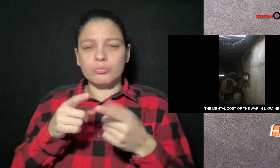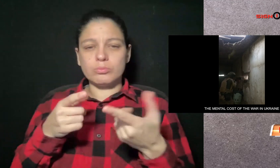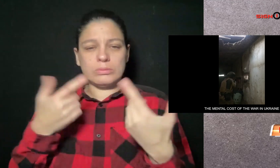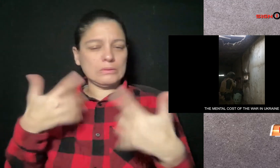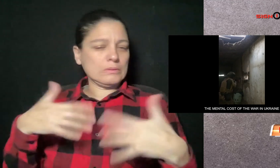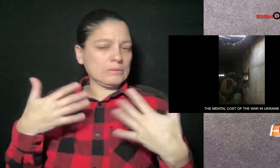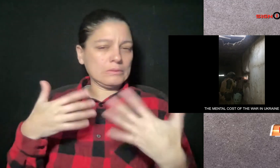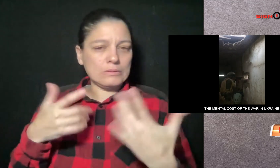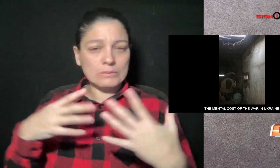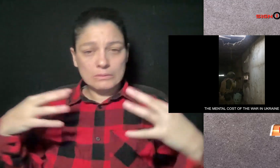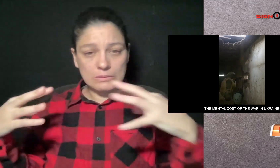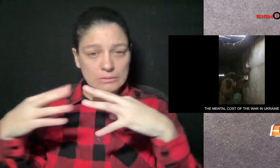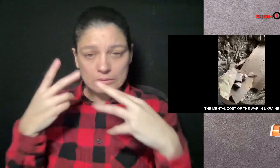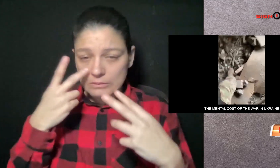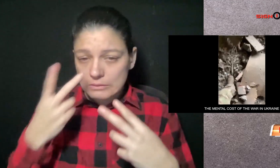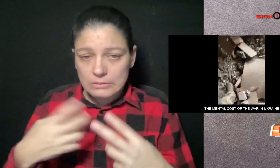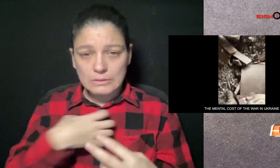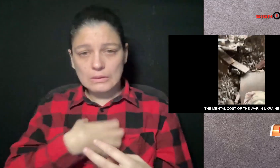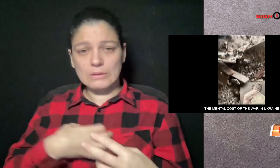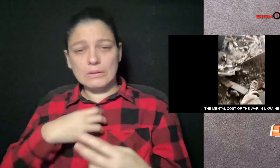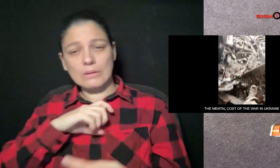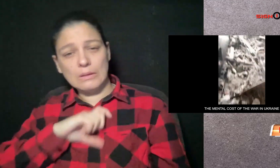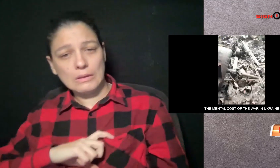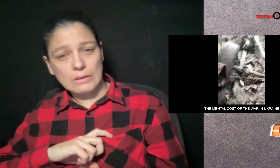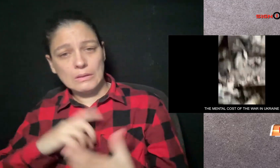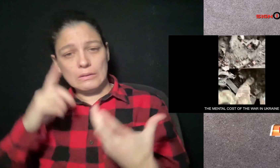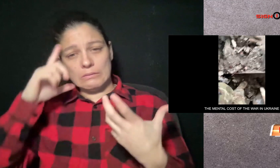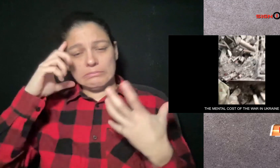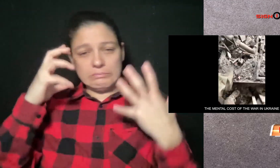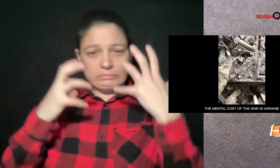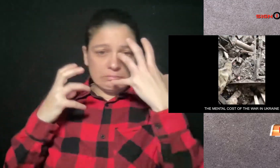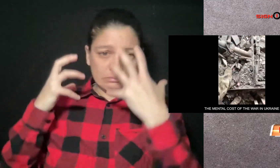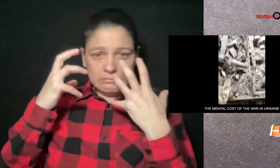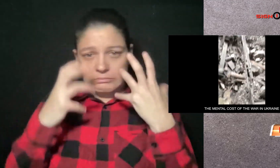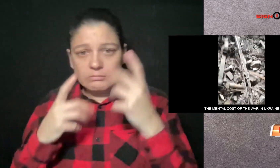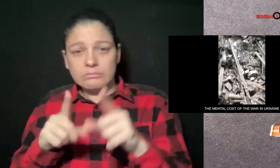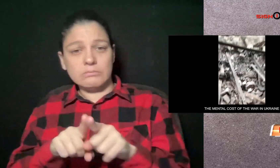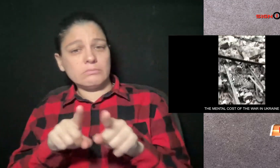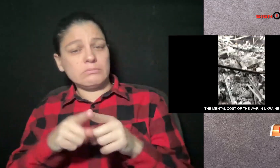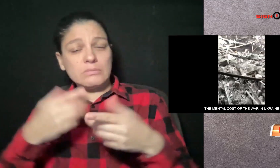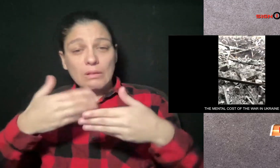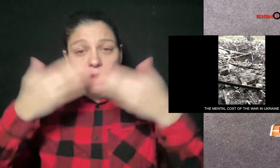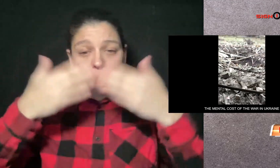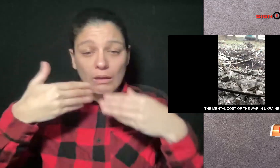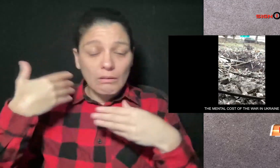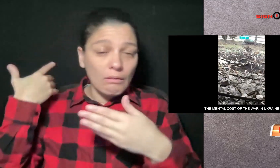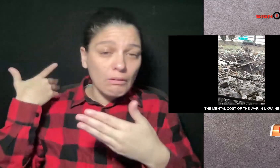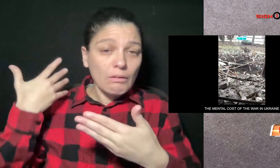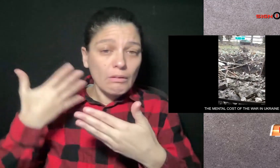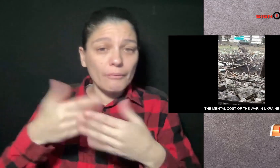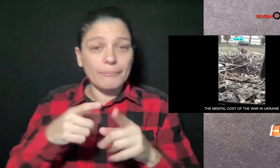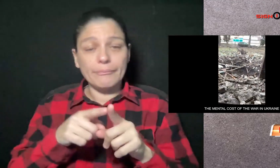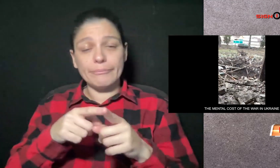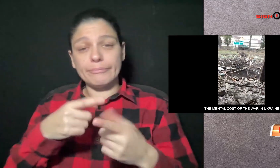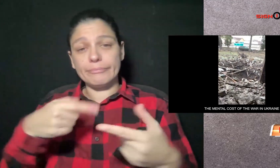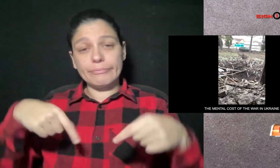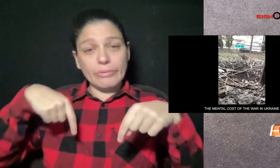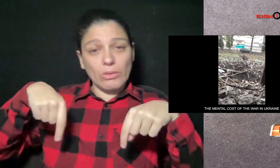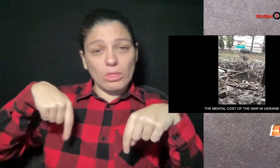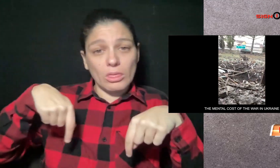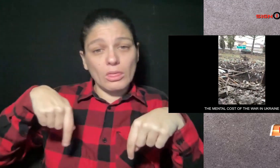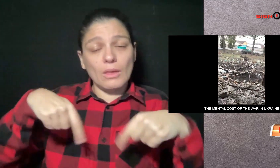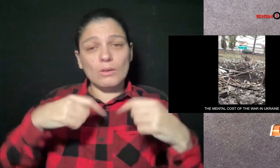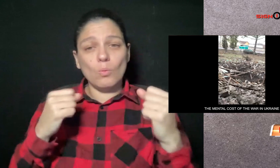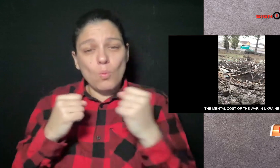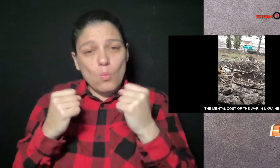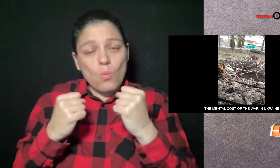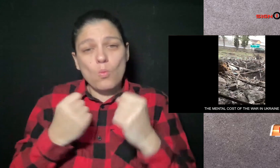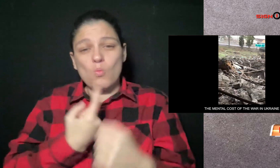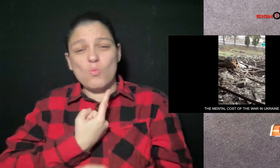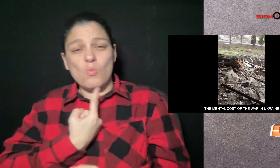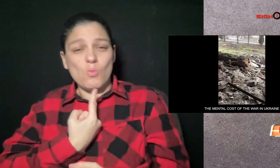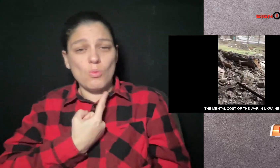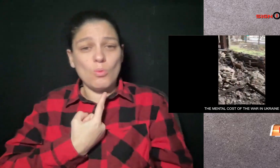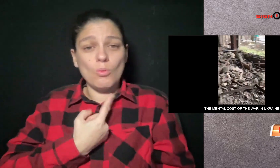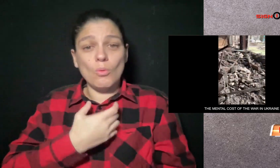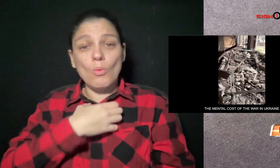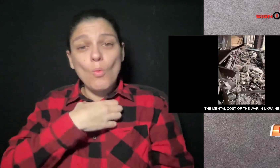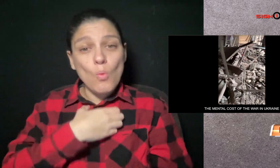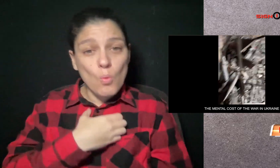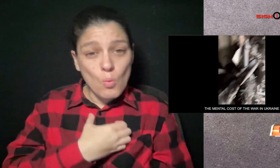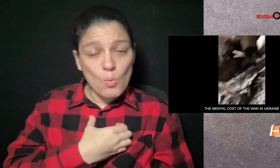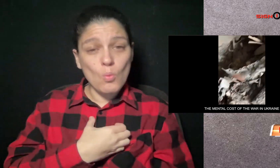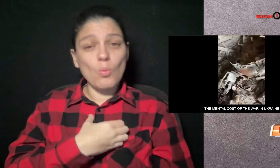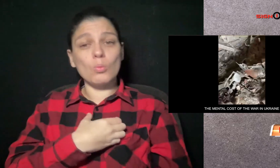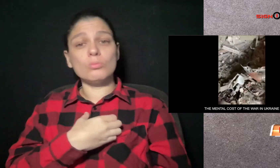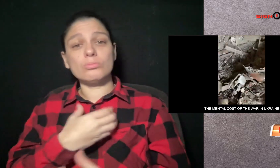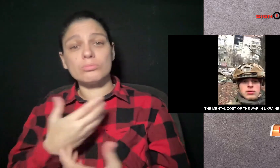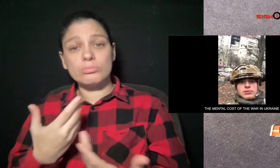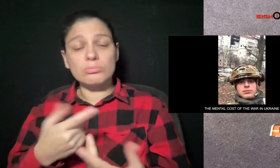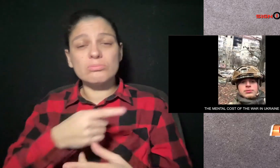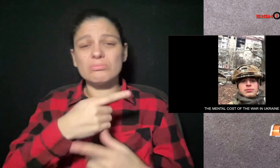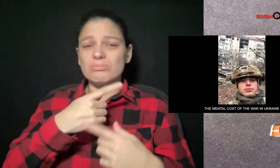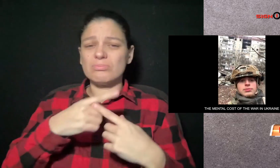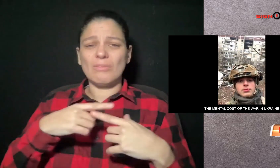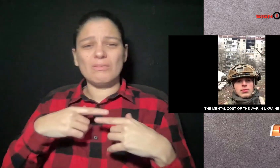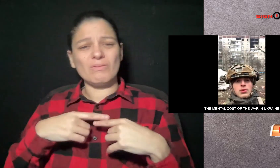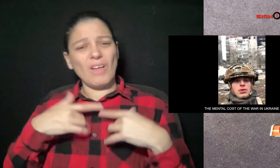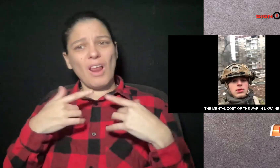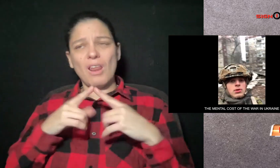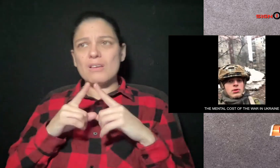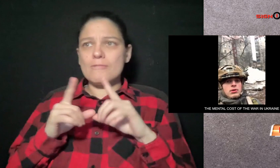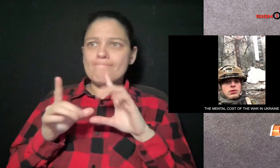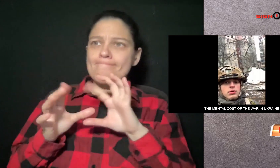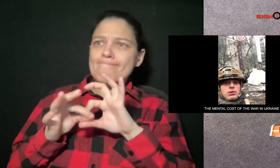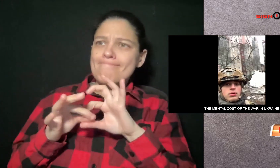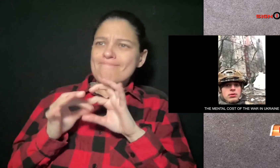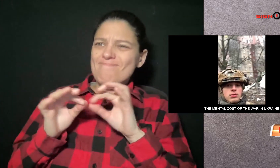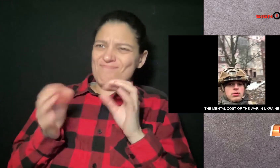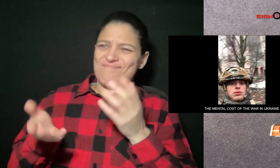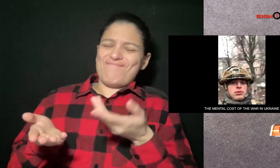shares the horrors of war saying most days he was scared cold lonely and hungry the war